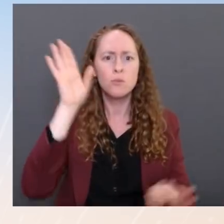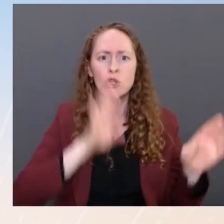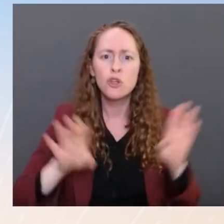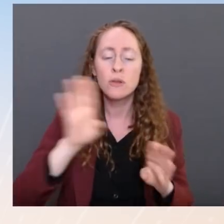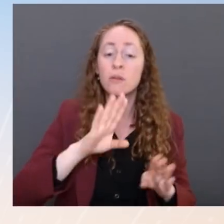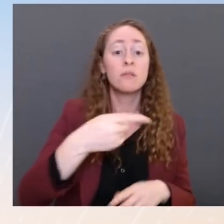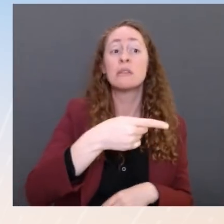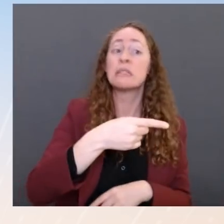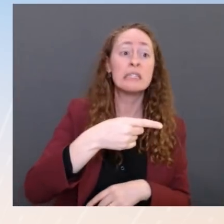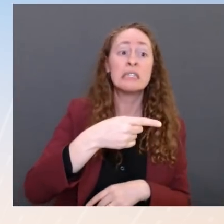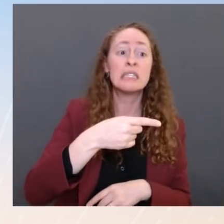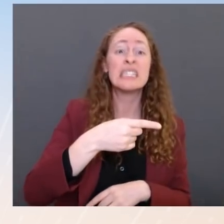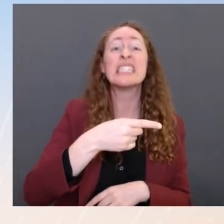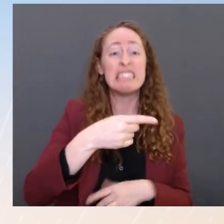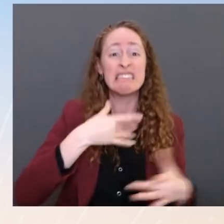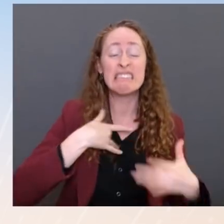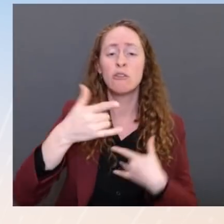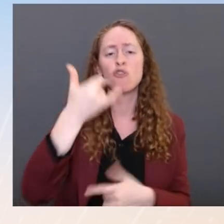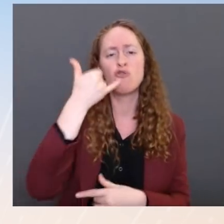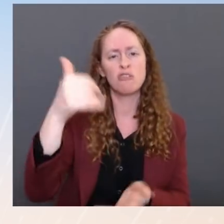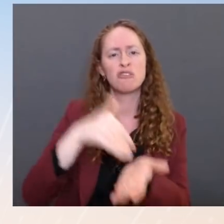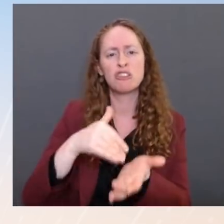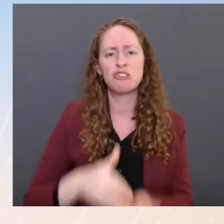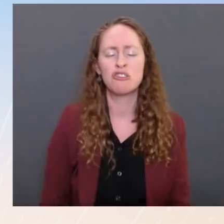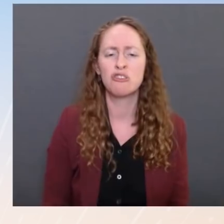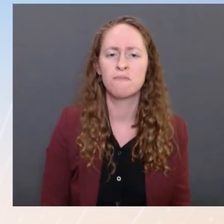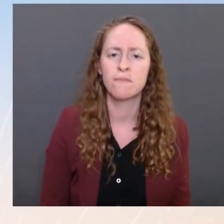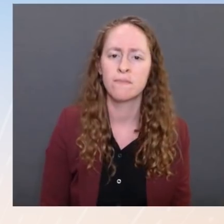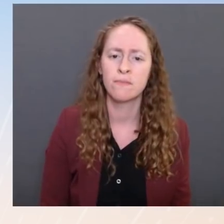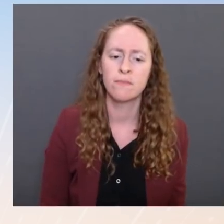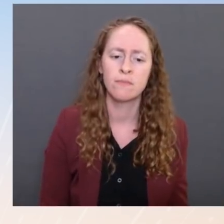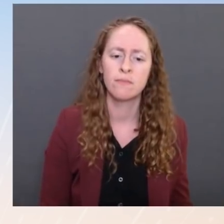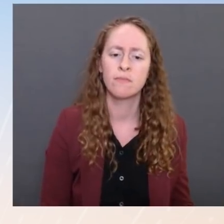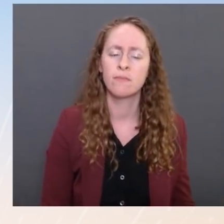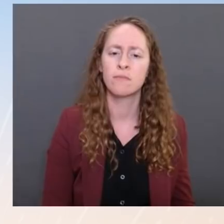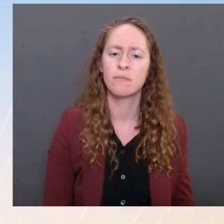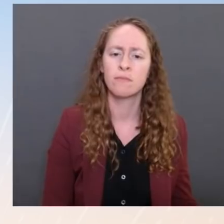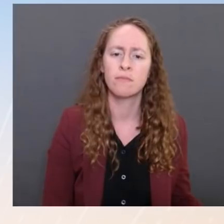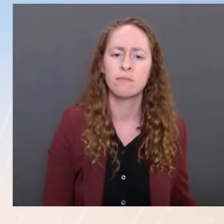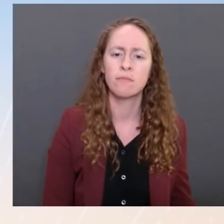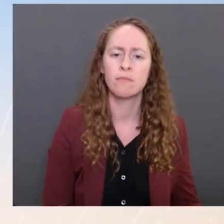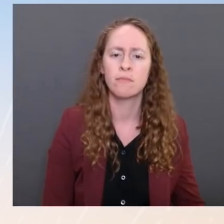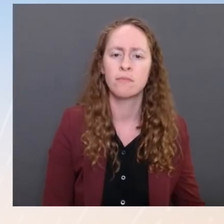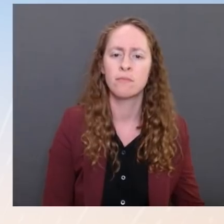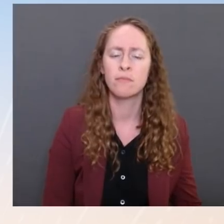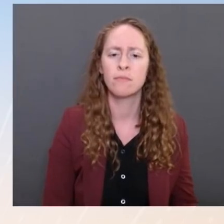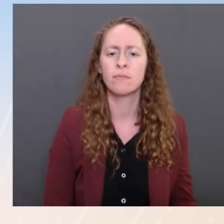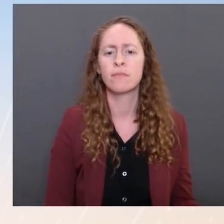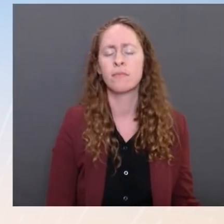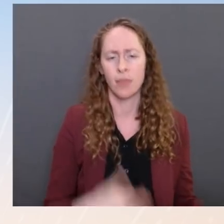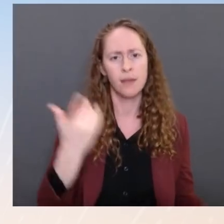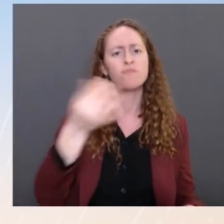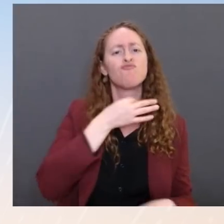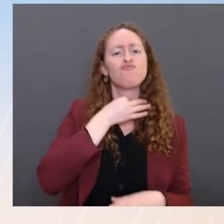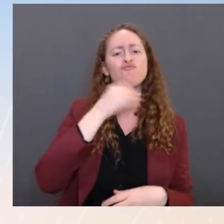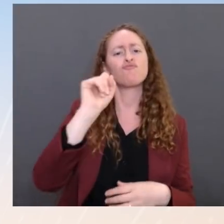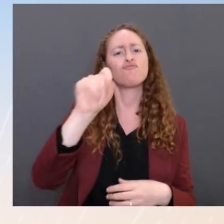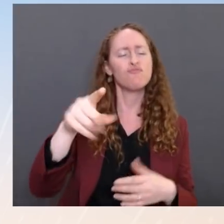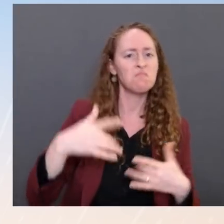Ms. Psaki: Yeah. The Press: Just quickly on the student loan debt cancellation, can you give us a sense of whether the President is any closer to making a decision